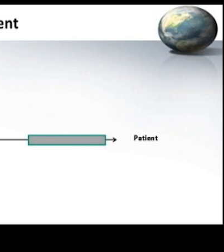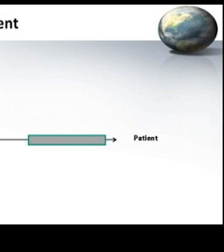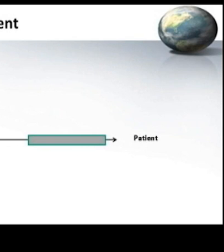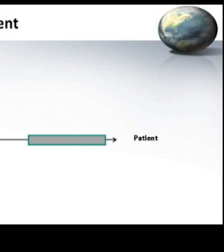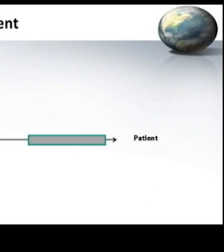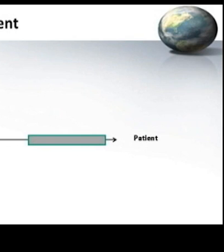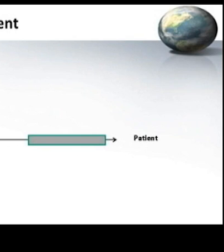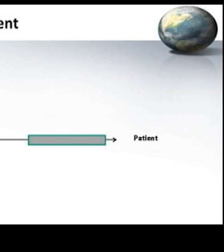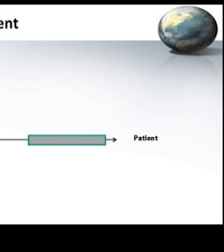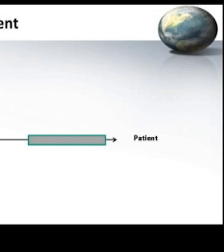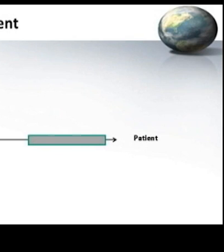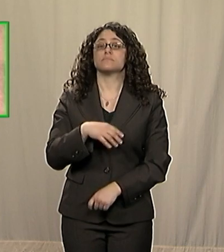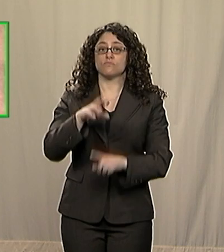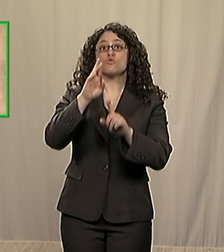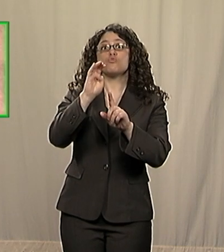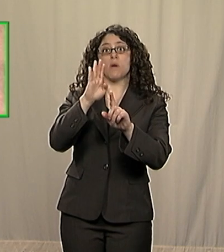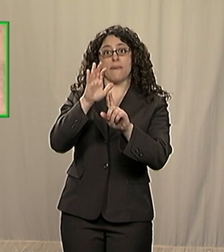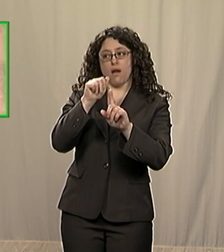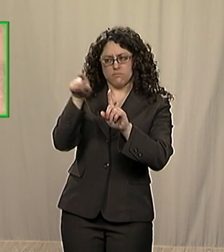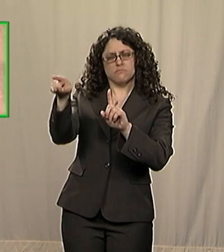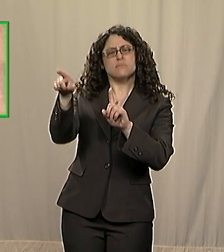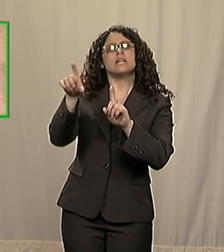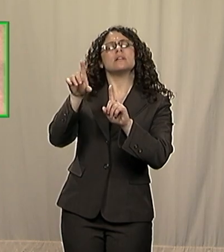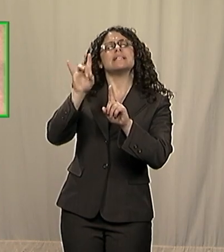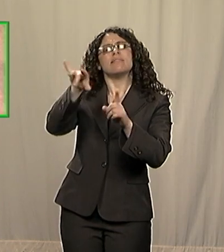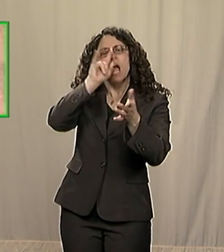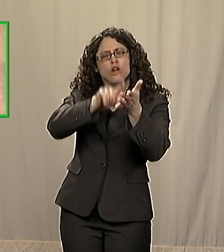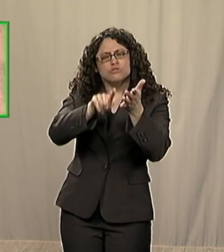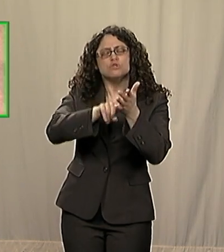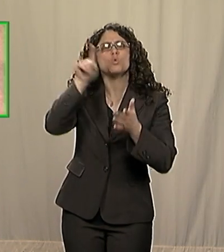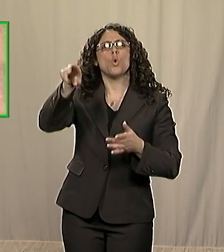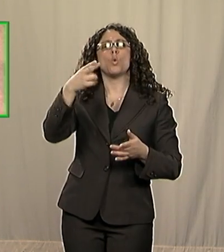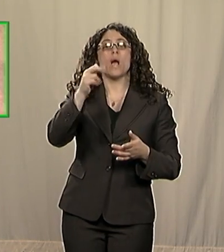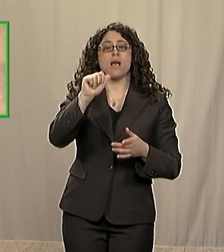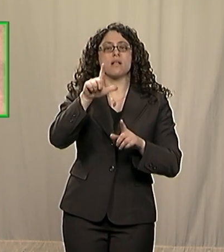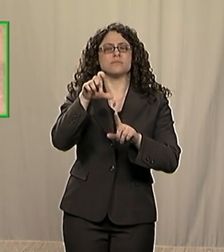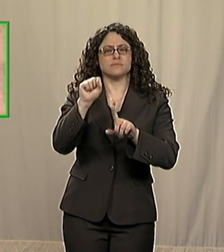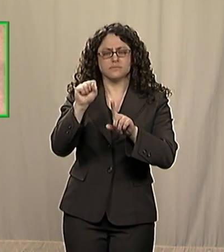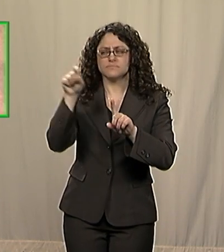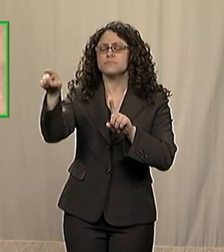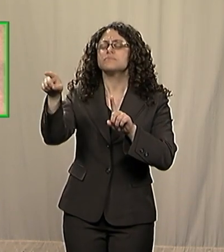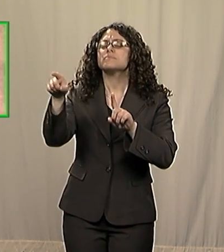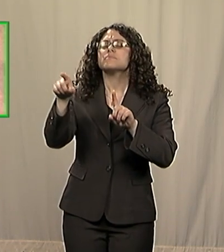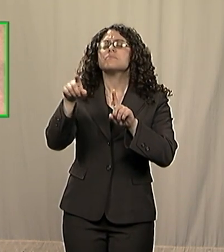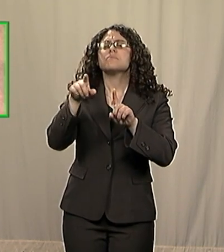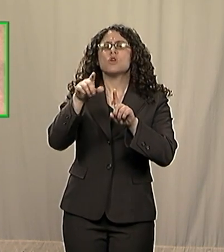Rebecca undertook this work in Cardiff, in Wales. Because of the national health service in the United Kingdom,